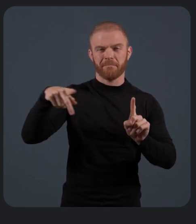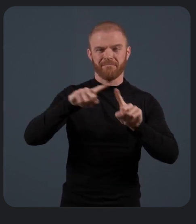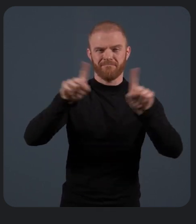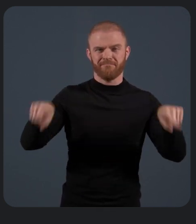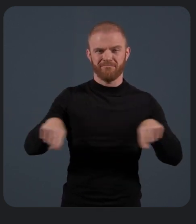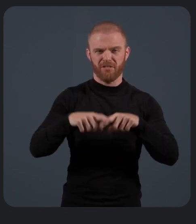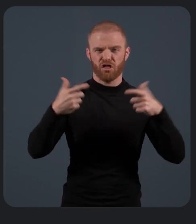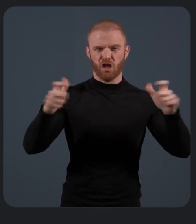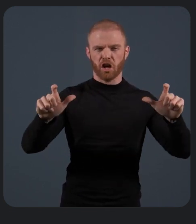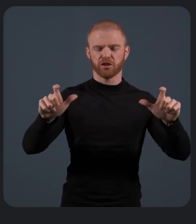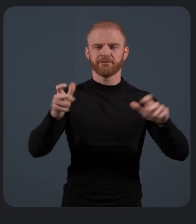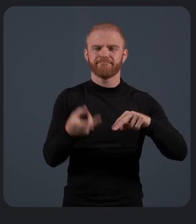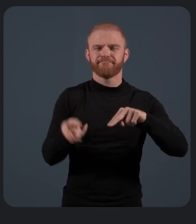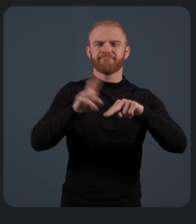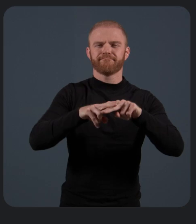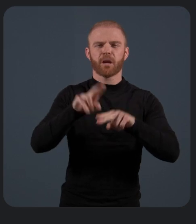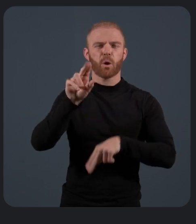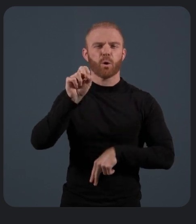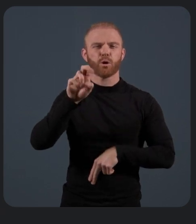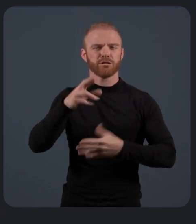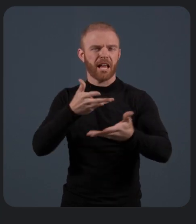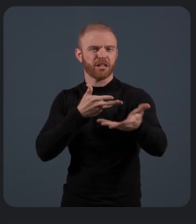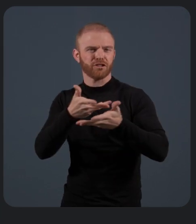to increase user engagement. Let's roll film. [VIDEO PLAYBACK]